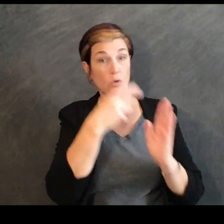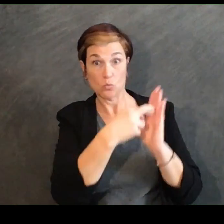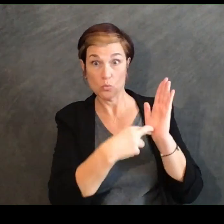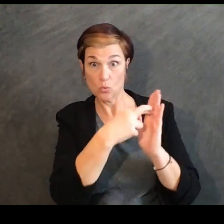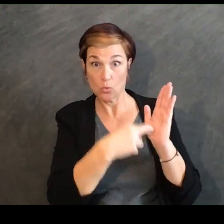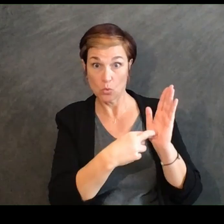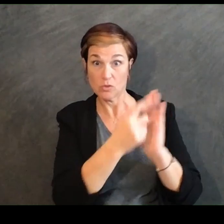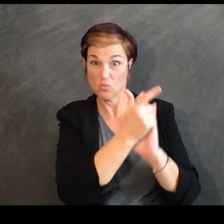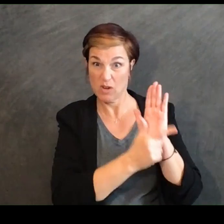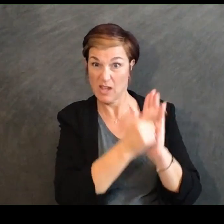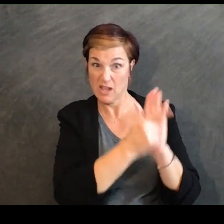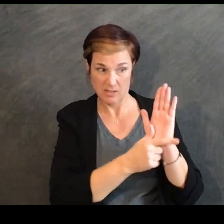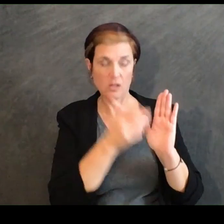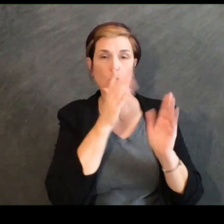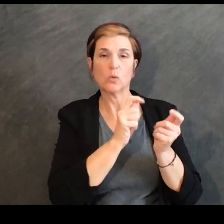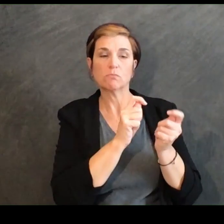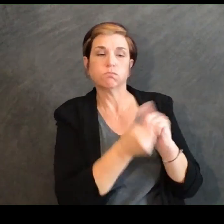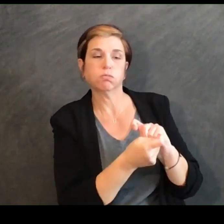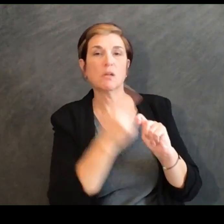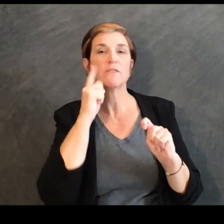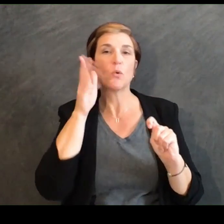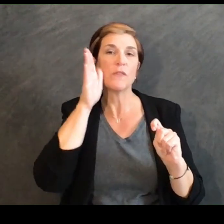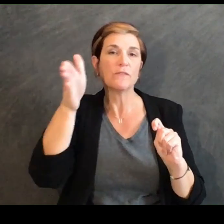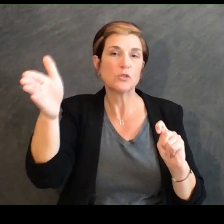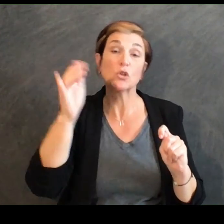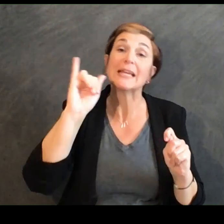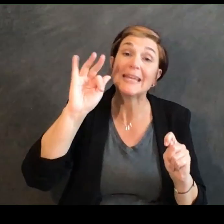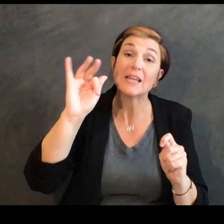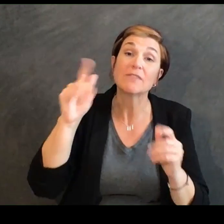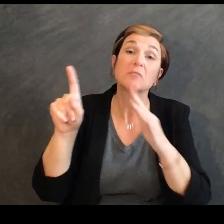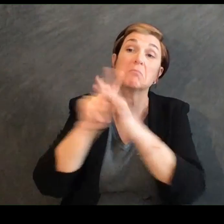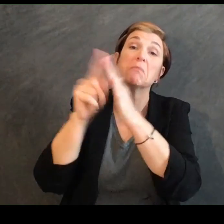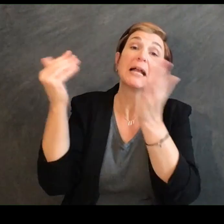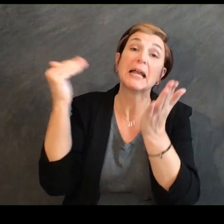happen in the future which we hope it never does but it will I guess and we're